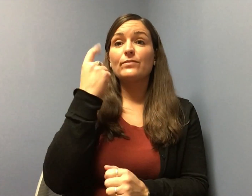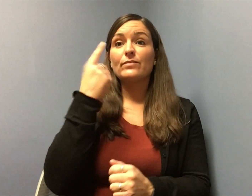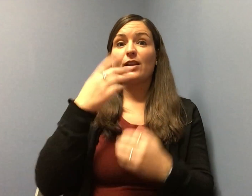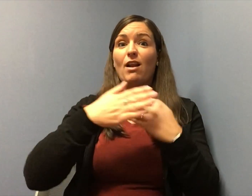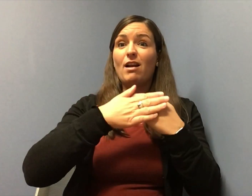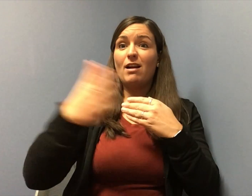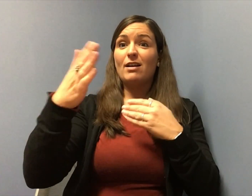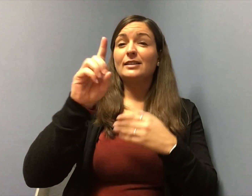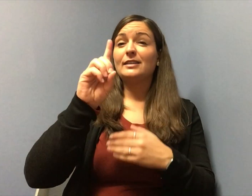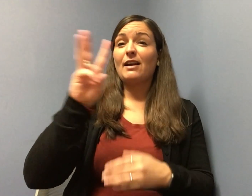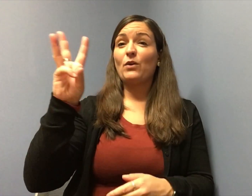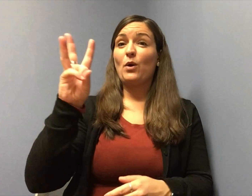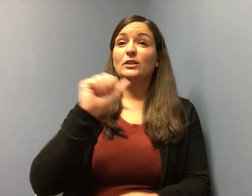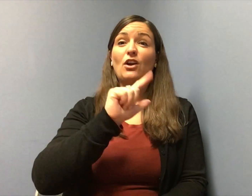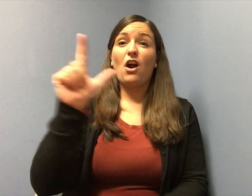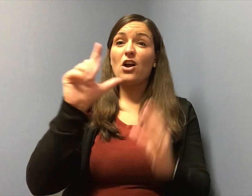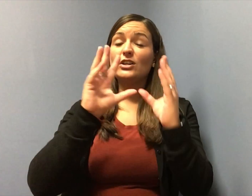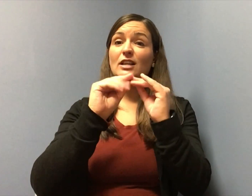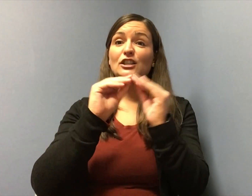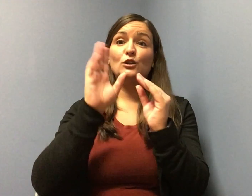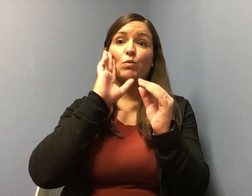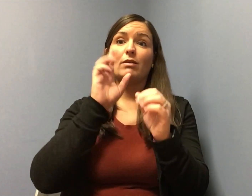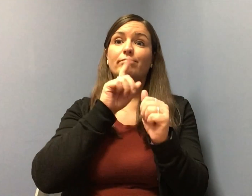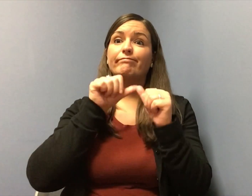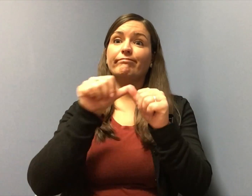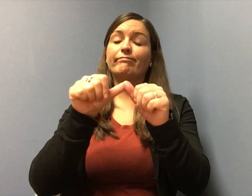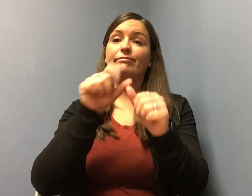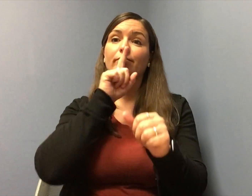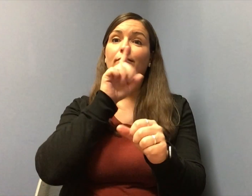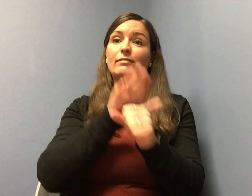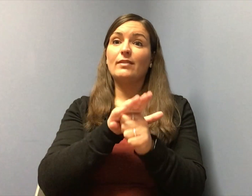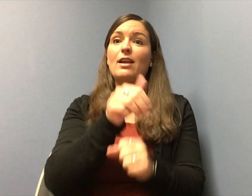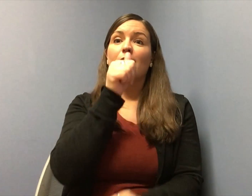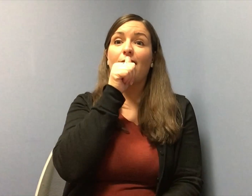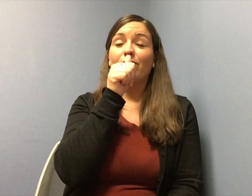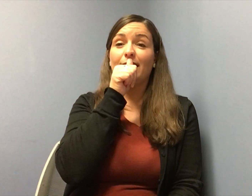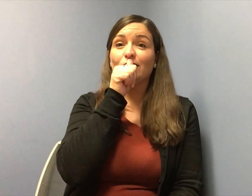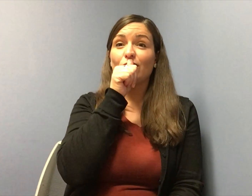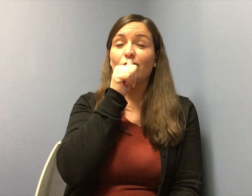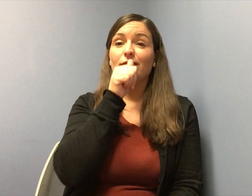Keep in mind that all sessions are confidential,